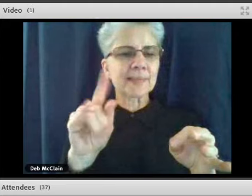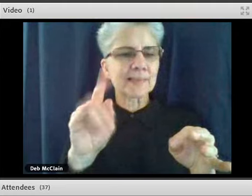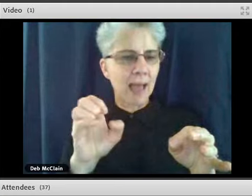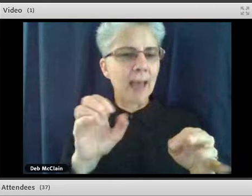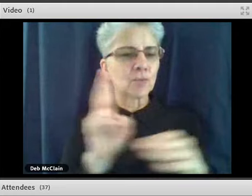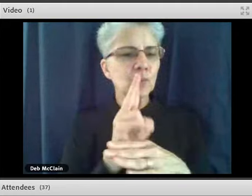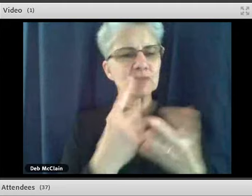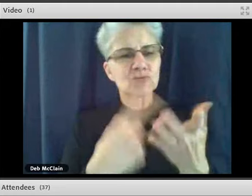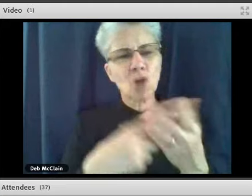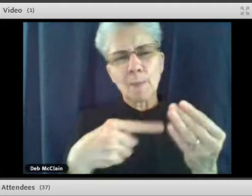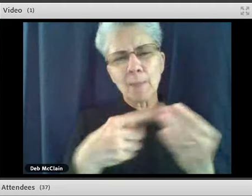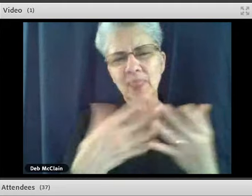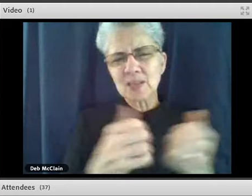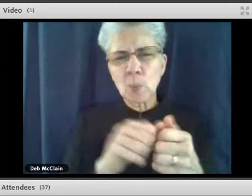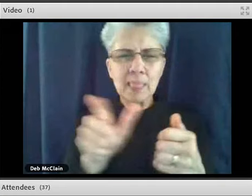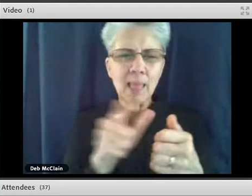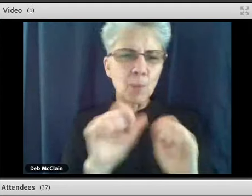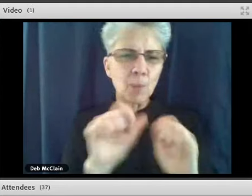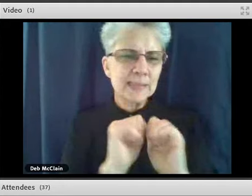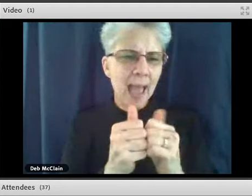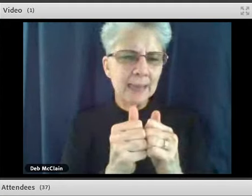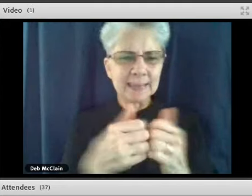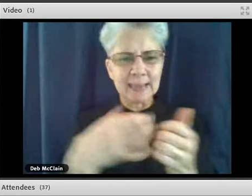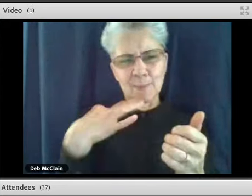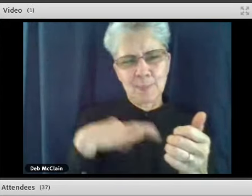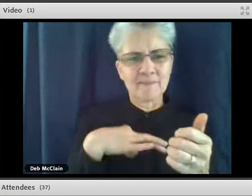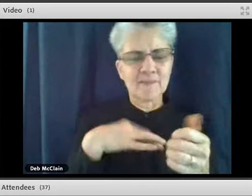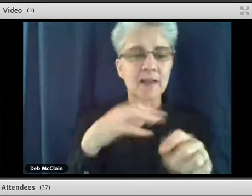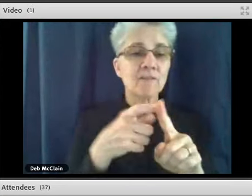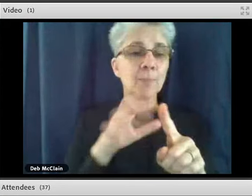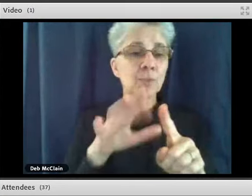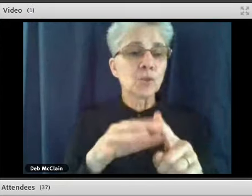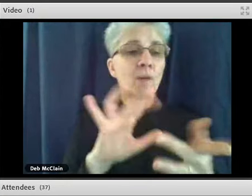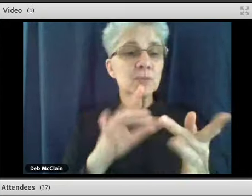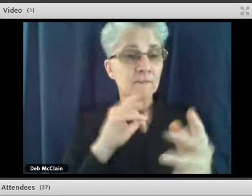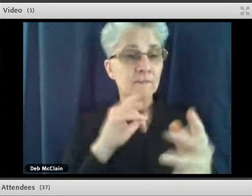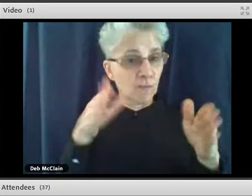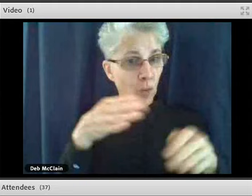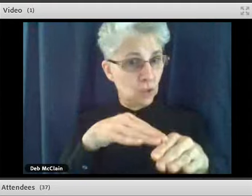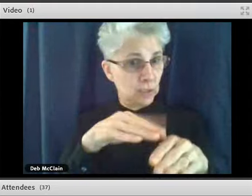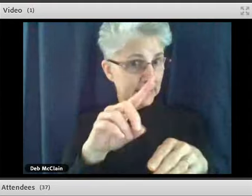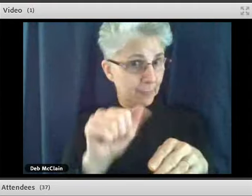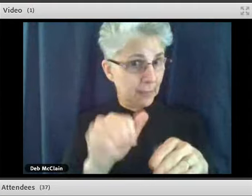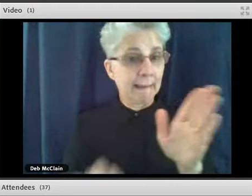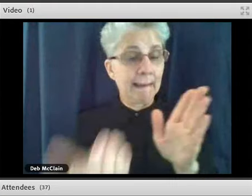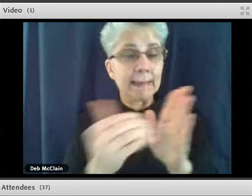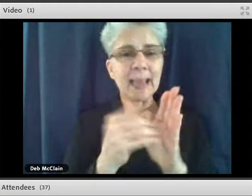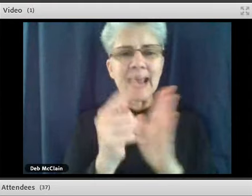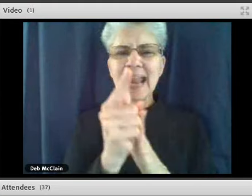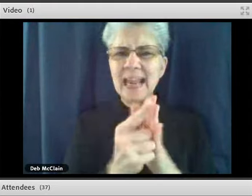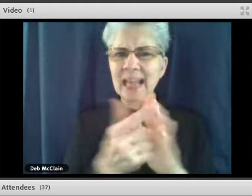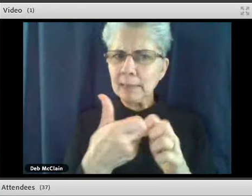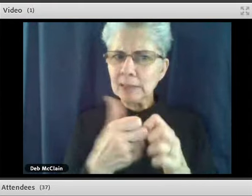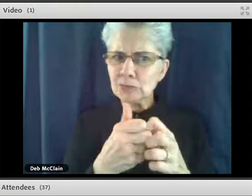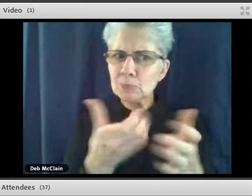But it's a free website. And you can kind of talk about things with libraries, and how to get a return on your investment if you focus on disability.